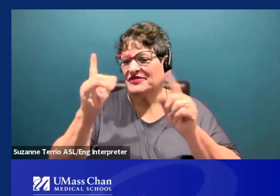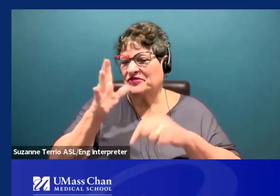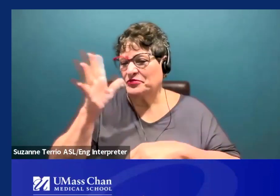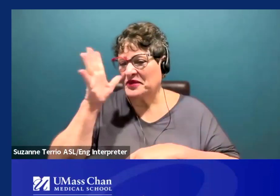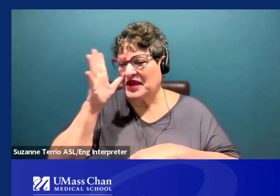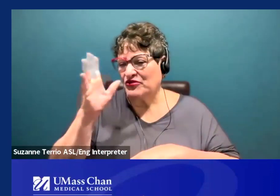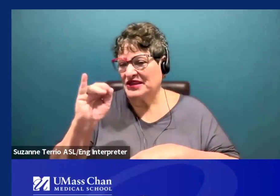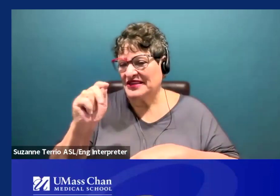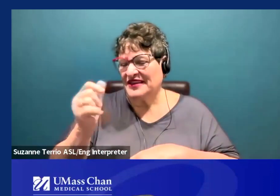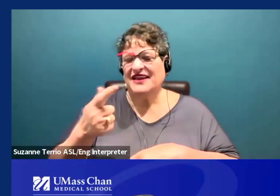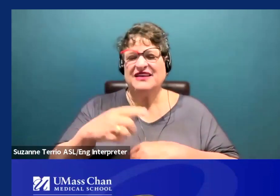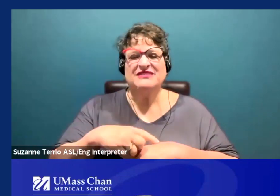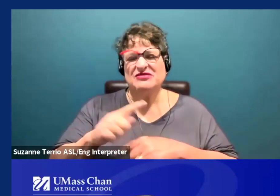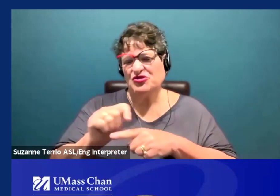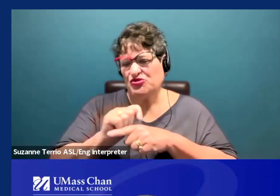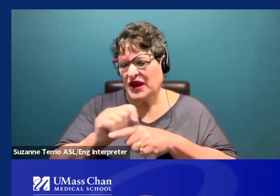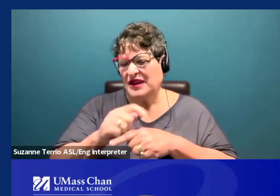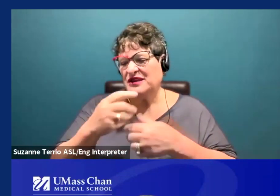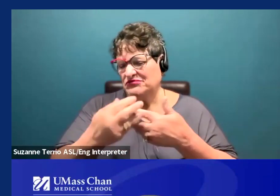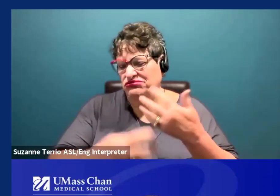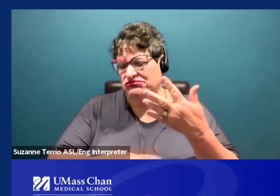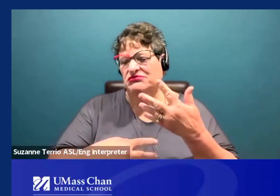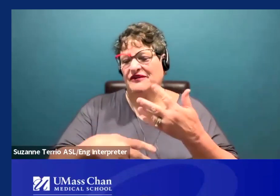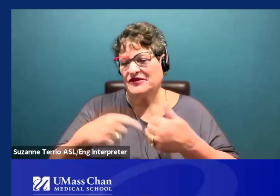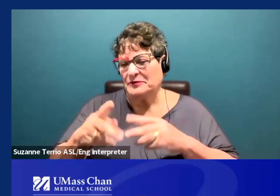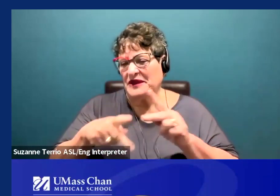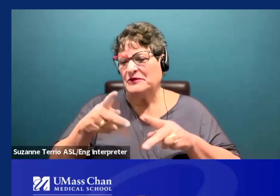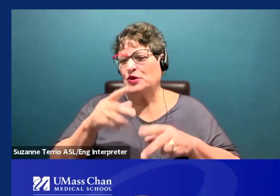with parents with particularly intellectual disabilities.